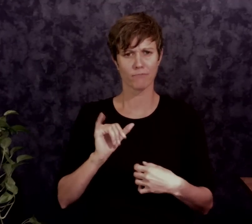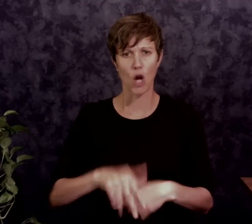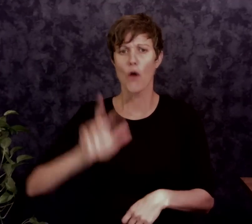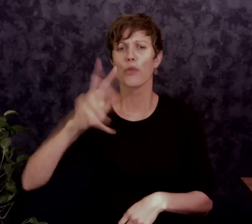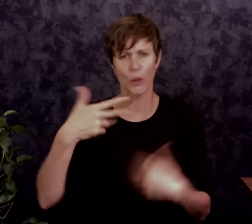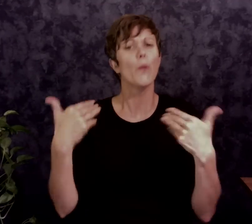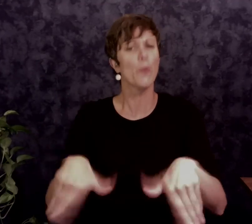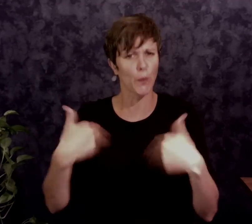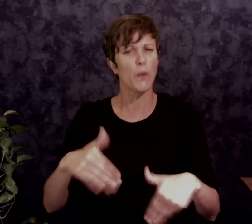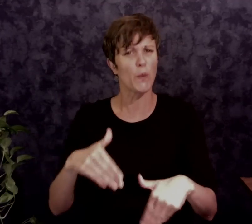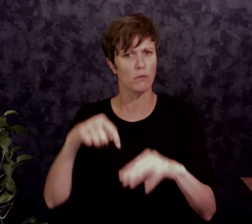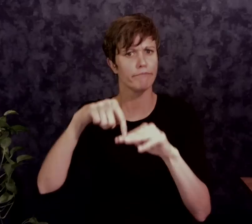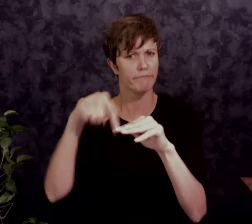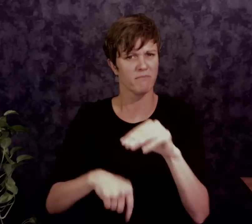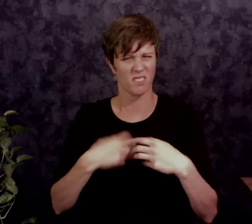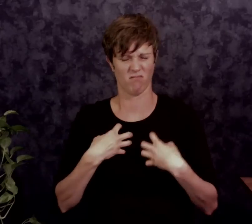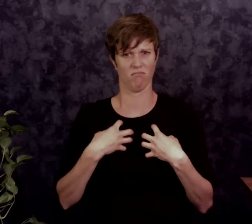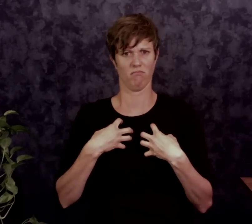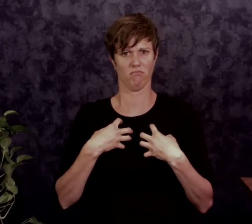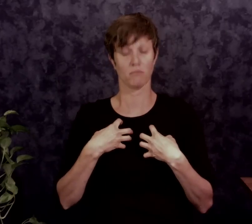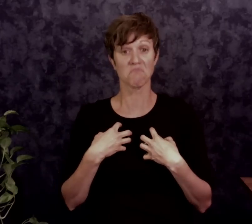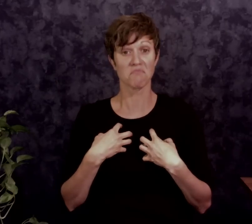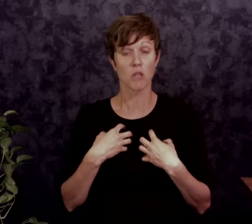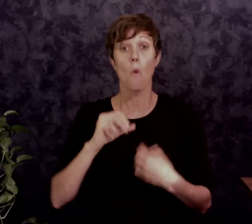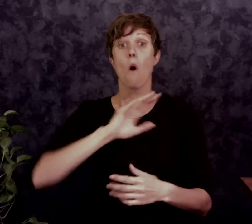In the third example, it may be more clear that something is wrong.